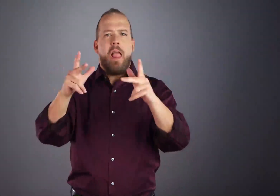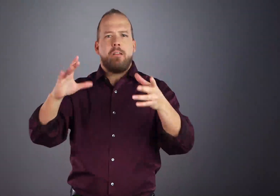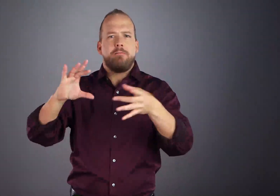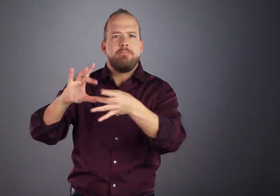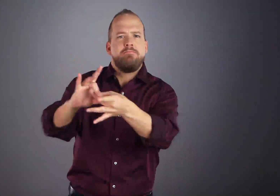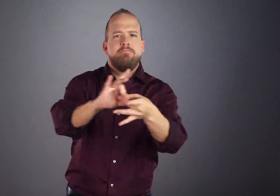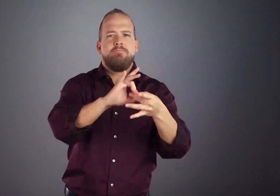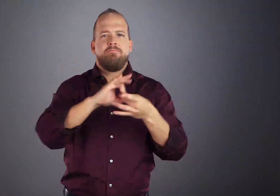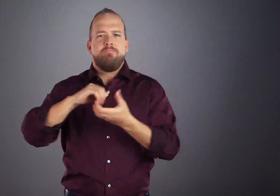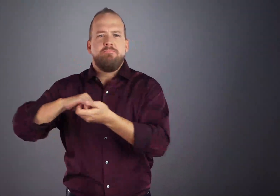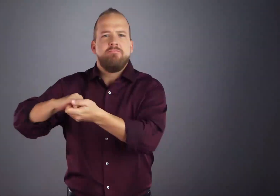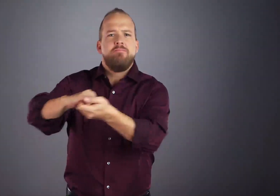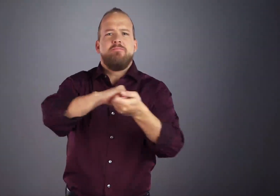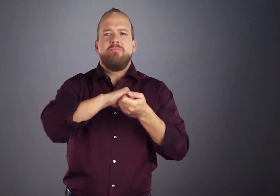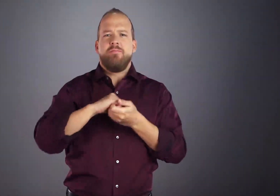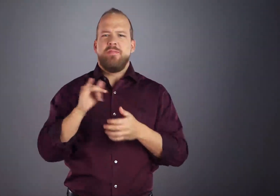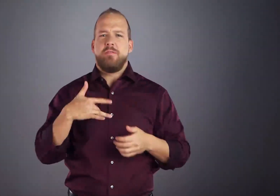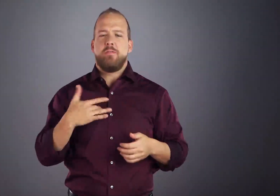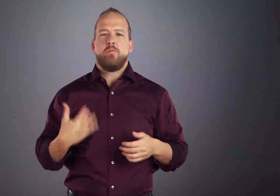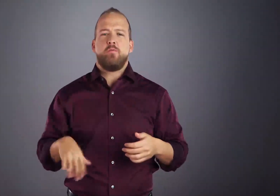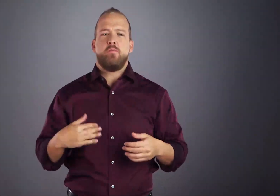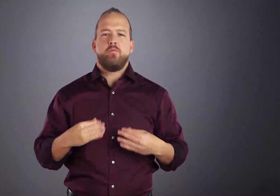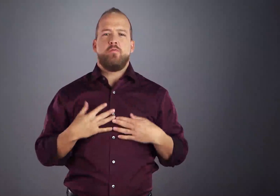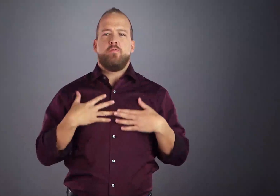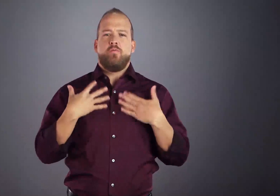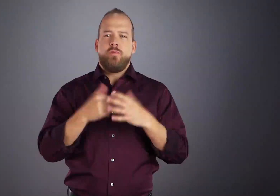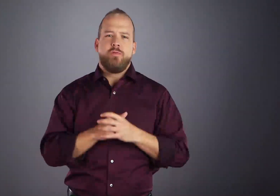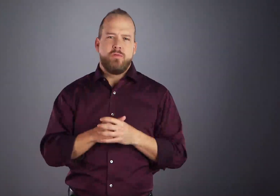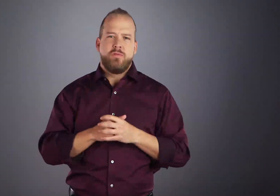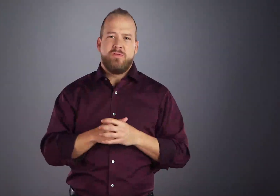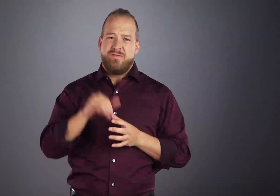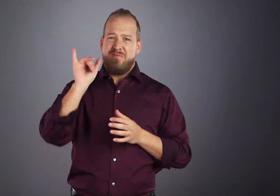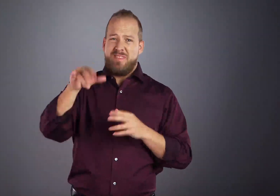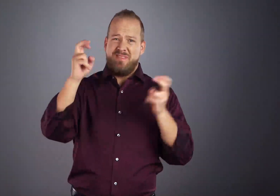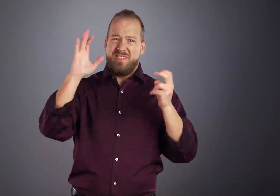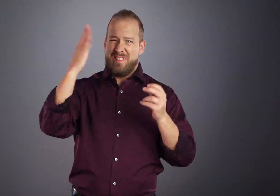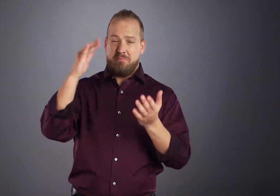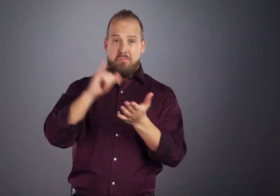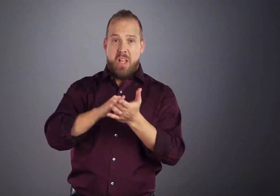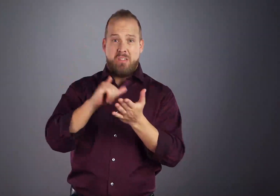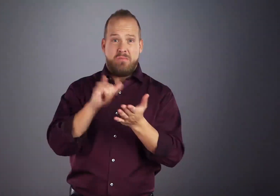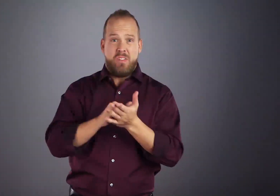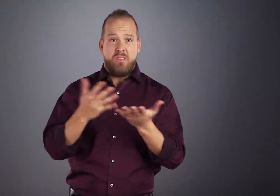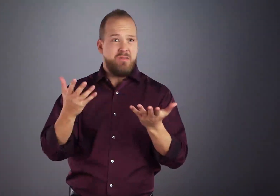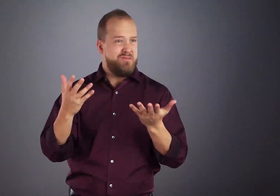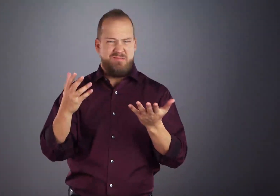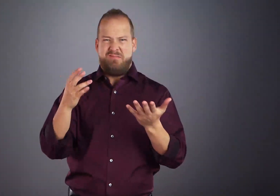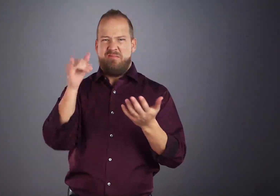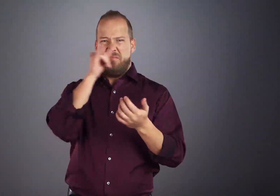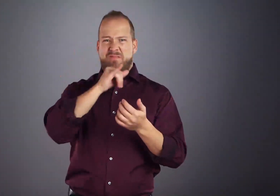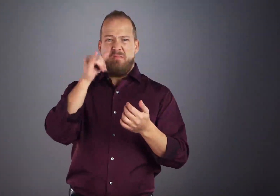I have seen hundreds of families set their feet in the path that really goes somewhere;